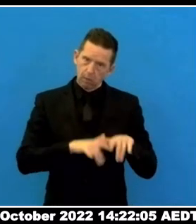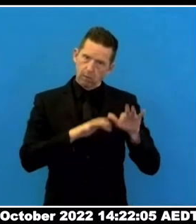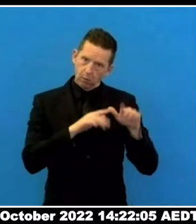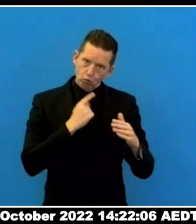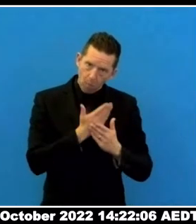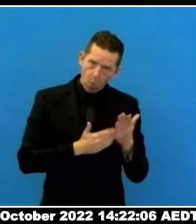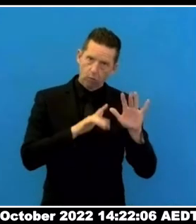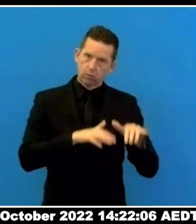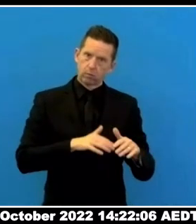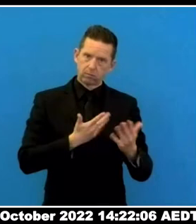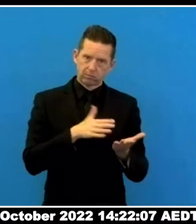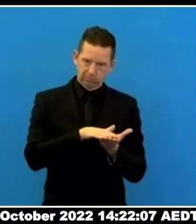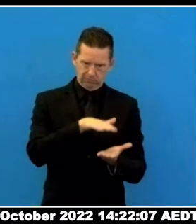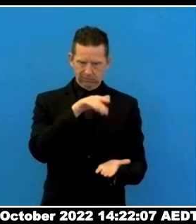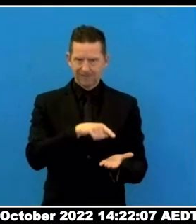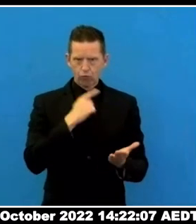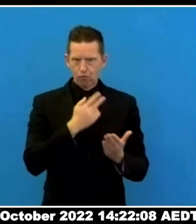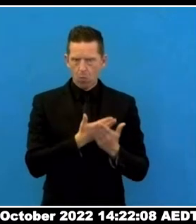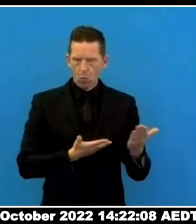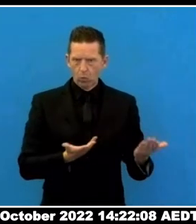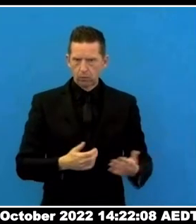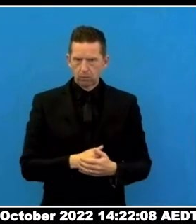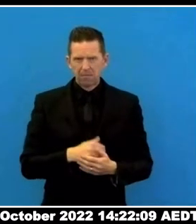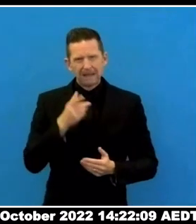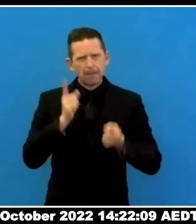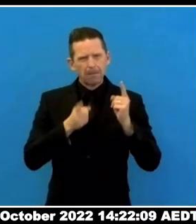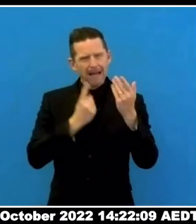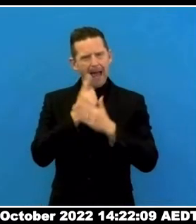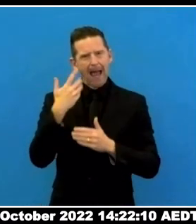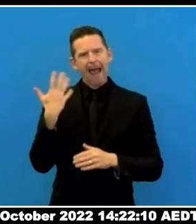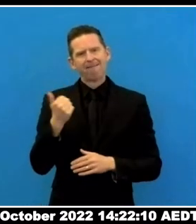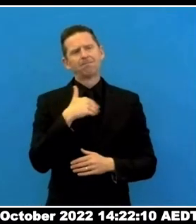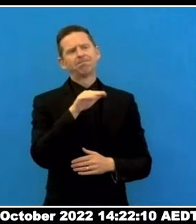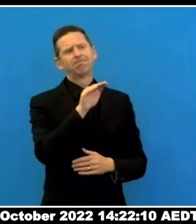There have been times when I have asked for specific things to help,